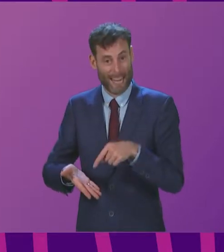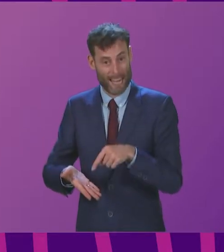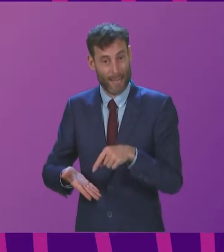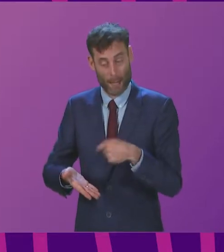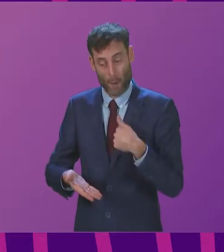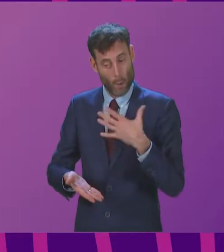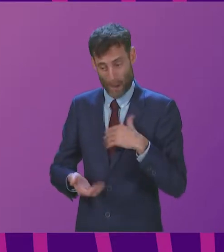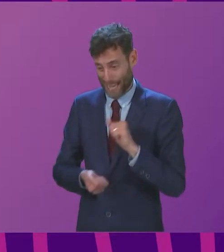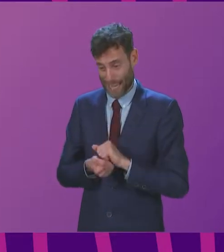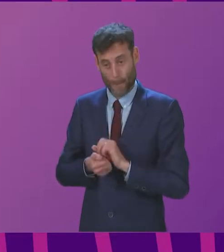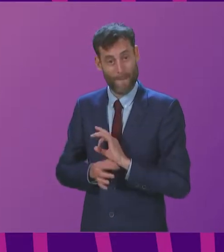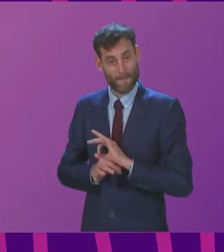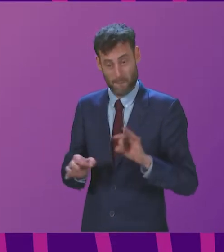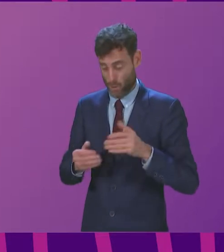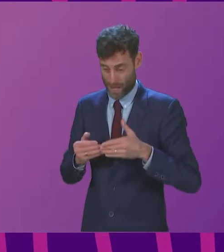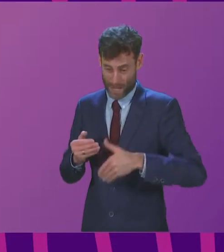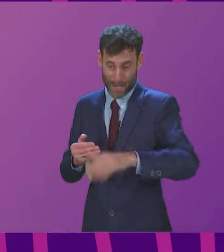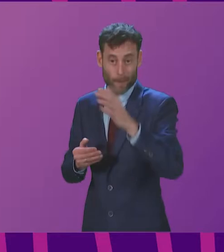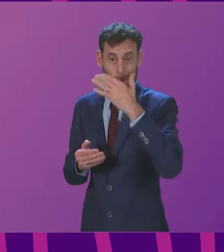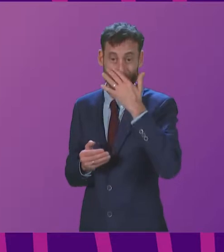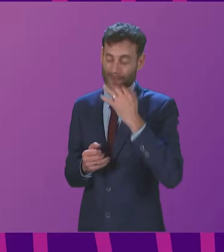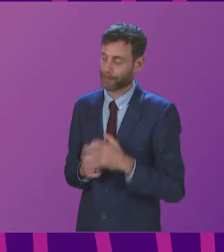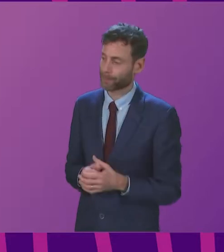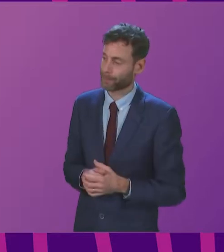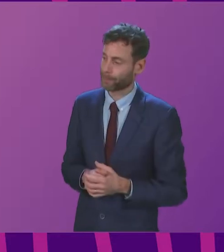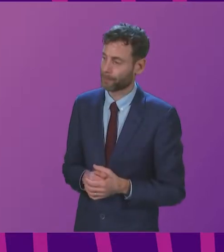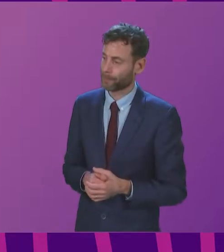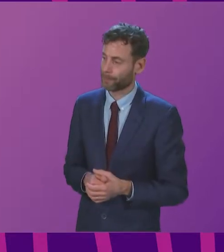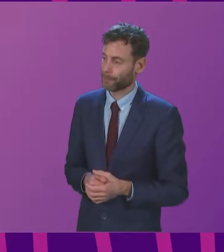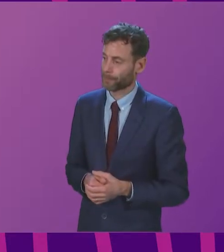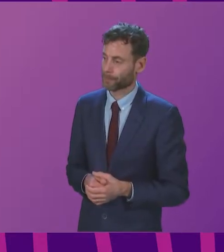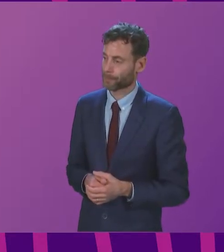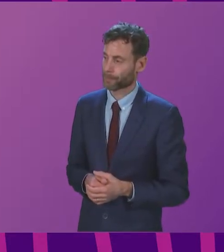the new year. There are on-going discussions about that. I should say that there is no immediate